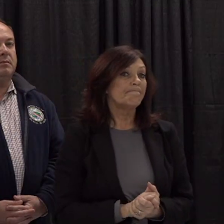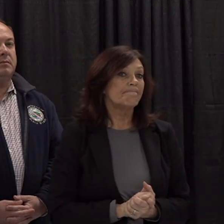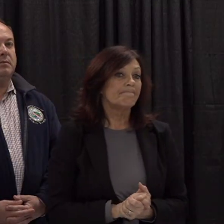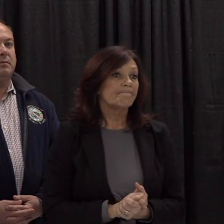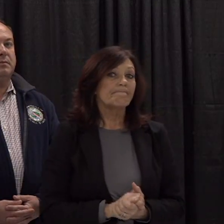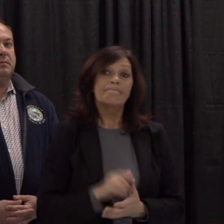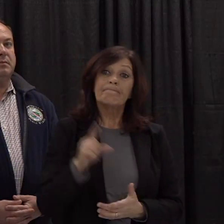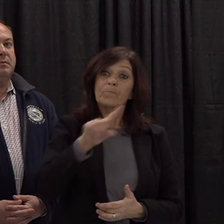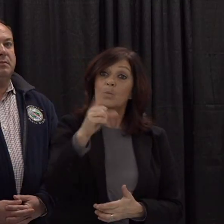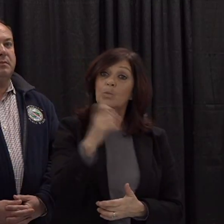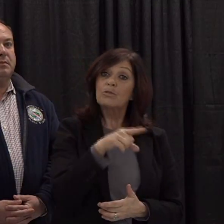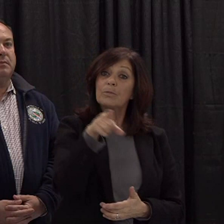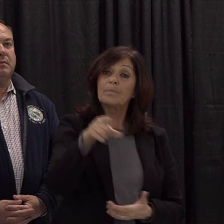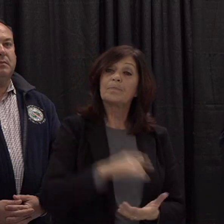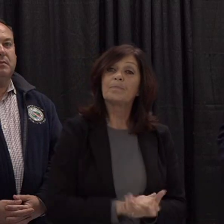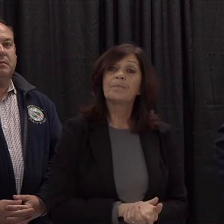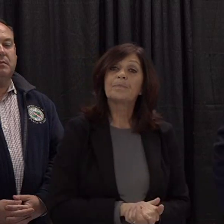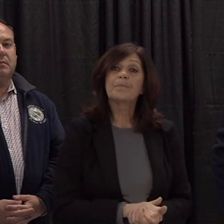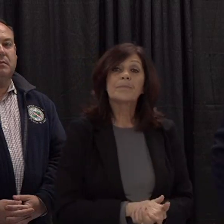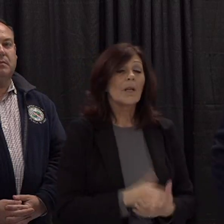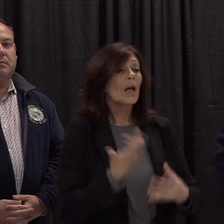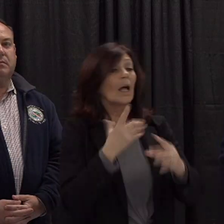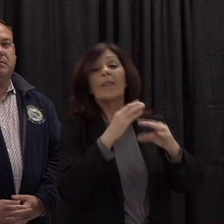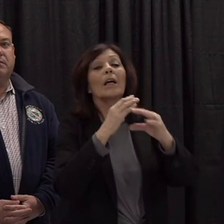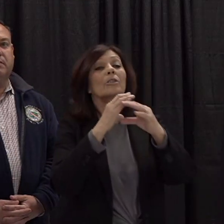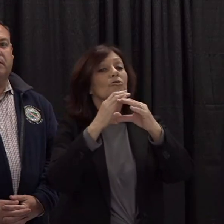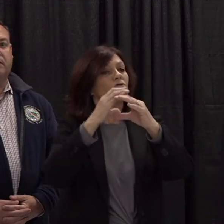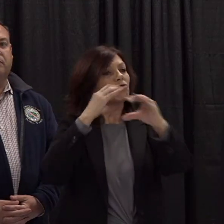Rob, did you have a question first? Yeah, tractor trailer ban we saw you on.